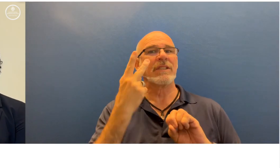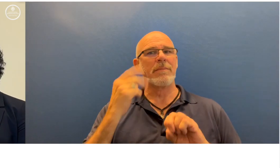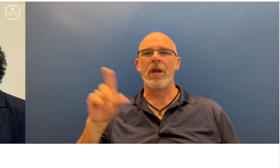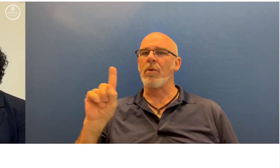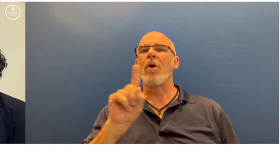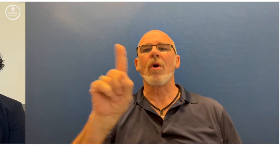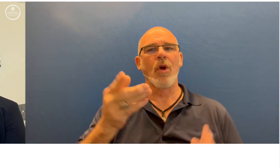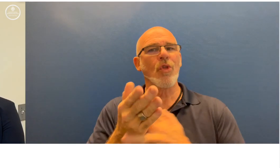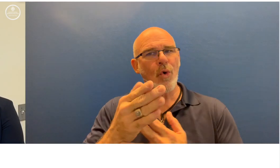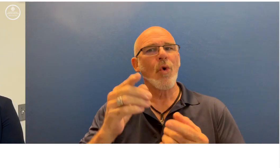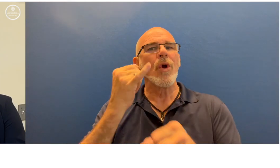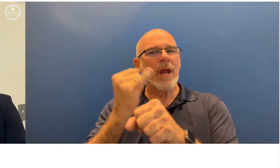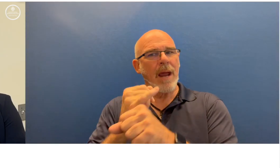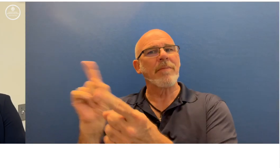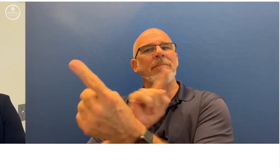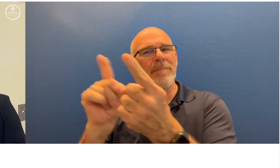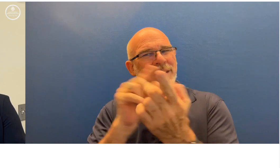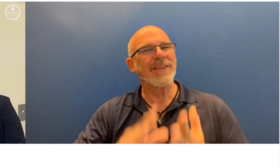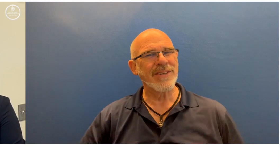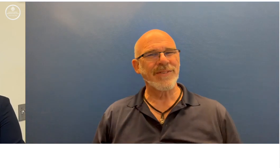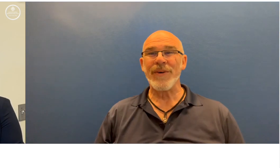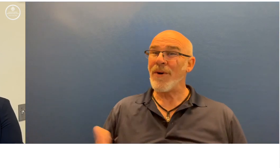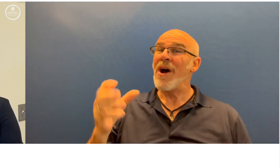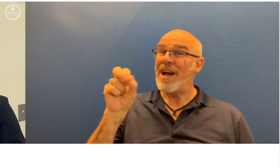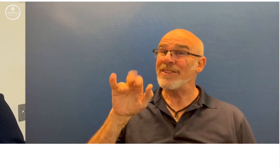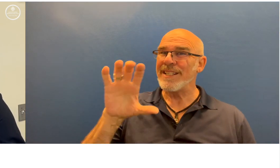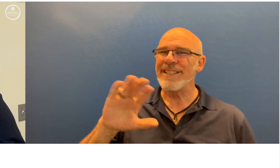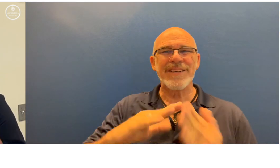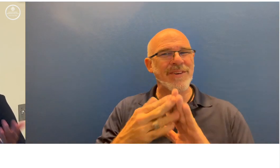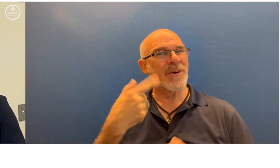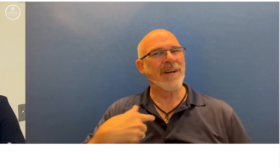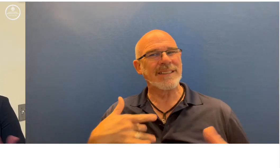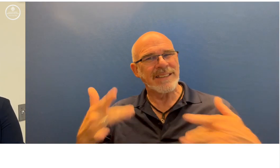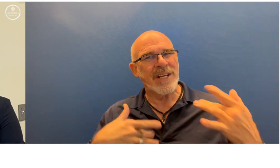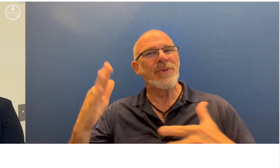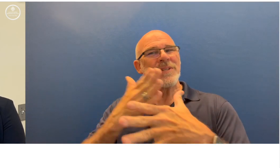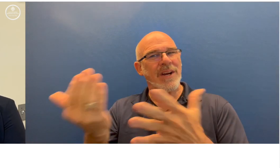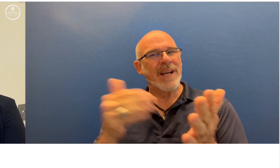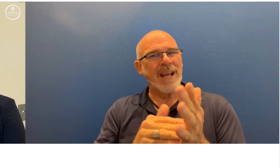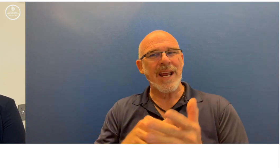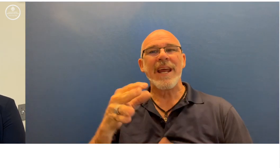Trying to connect with students. Well, SRJC community, we are so excited to share this again, Cafecito with the President,